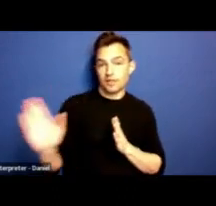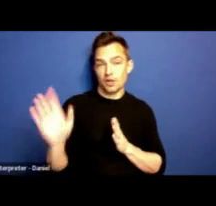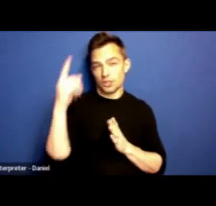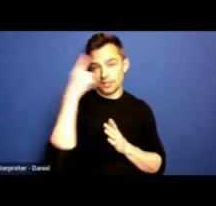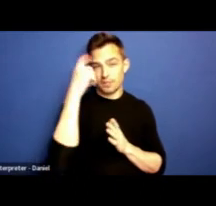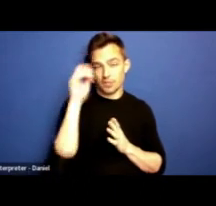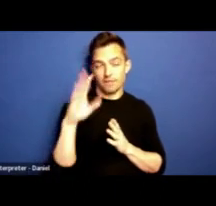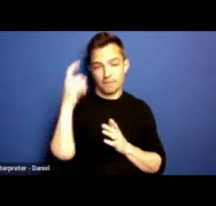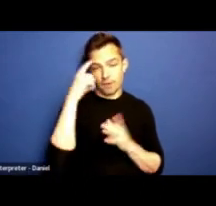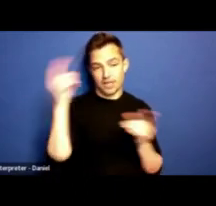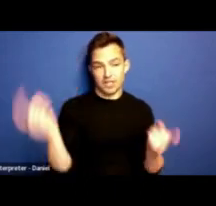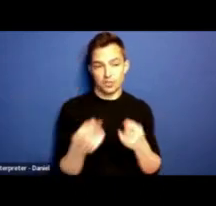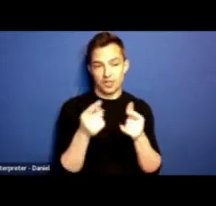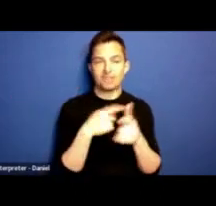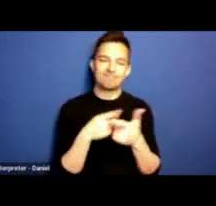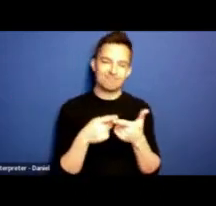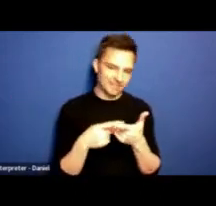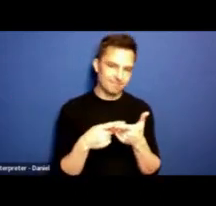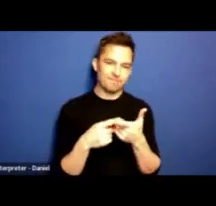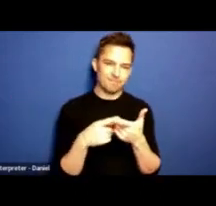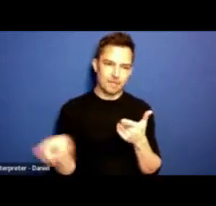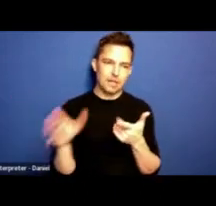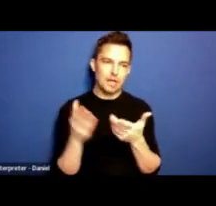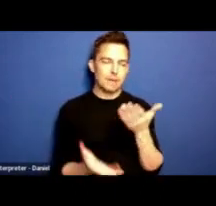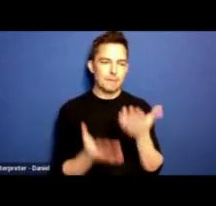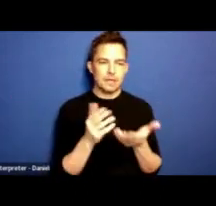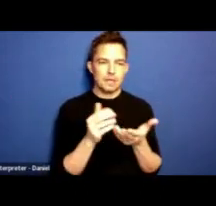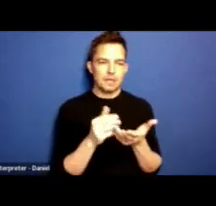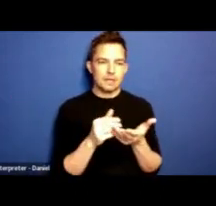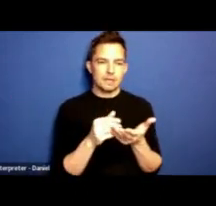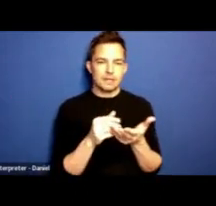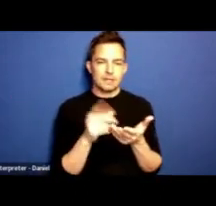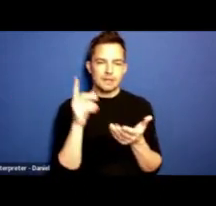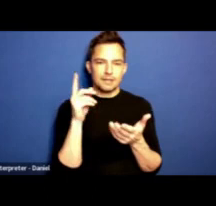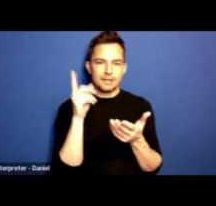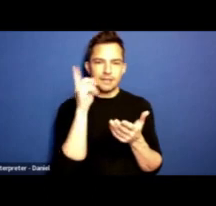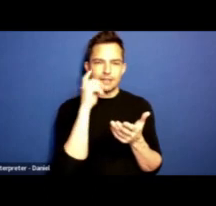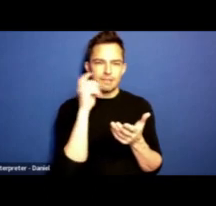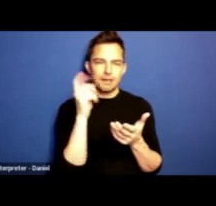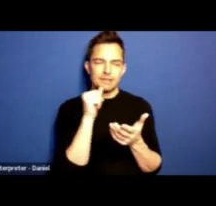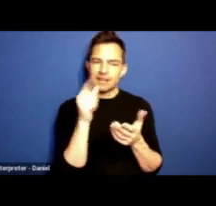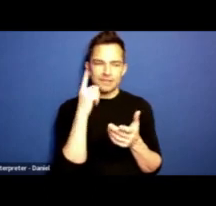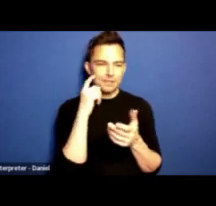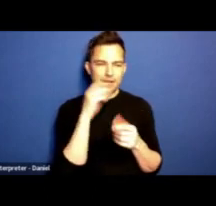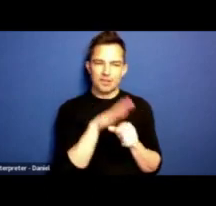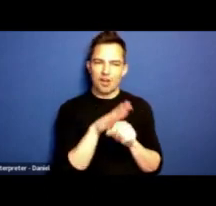brain injury, then that they may not have suspected one as often as they needed to. So with these